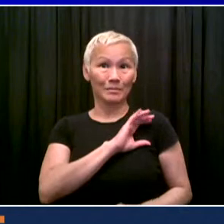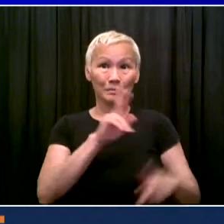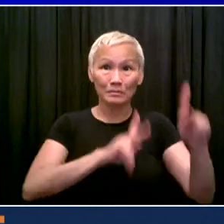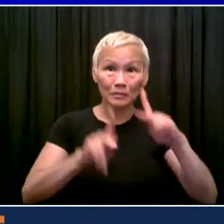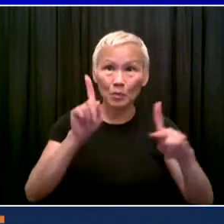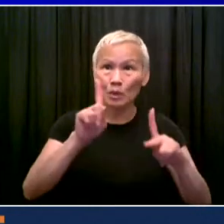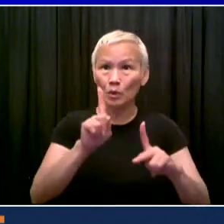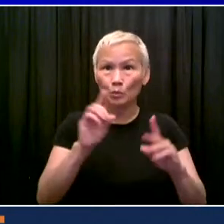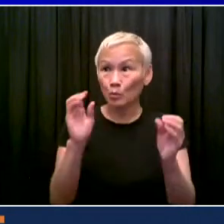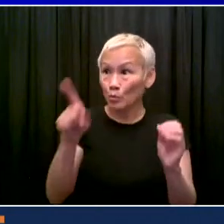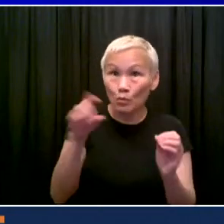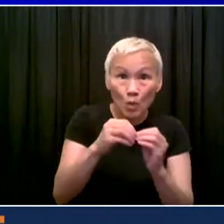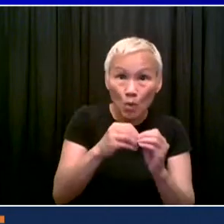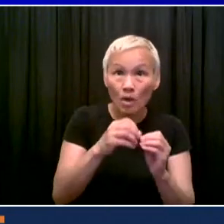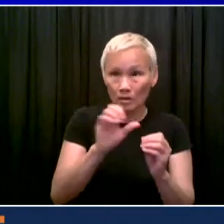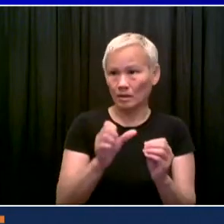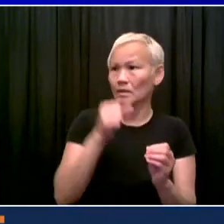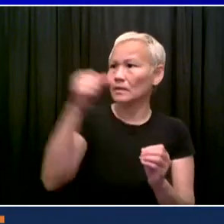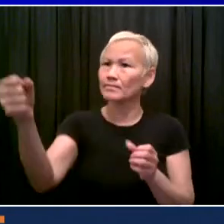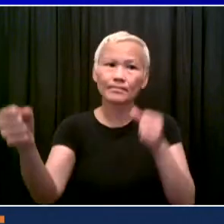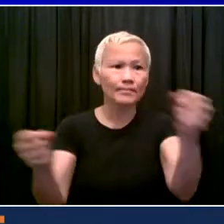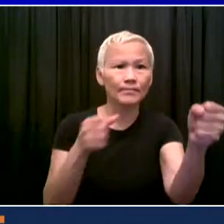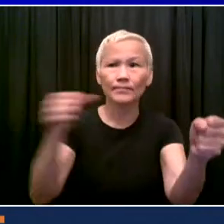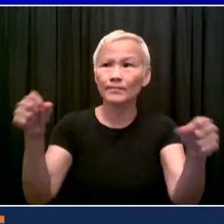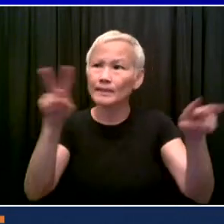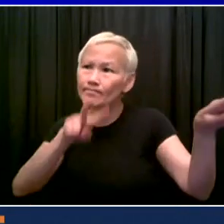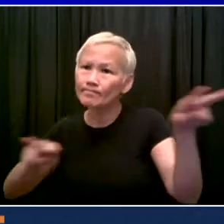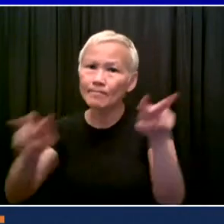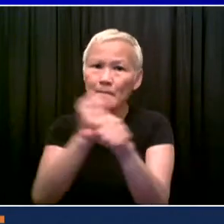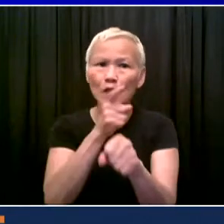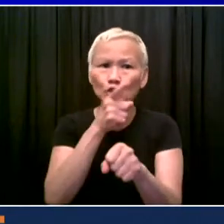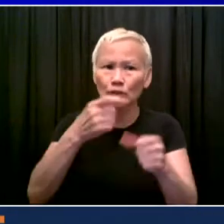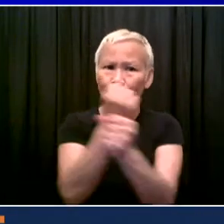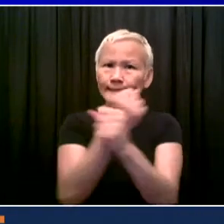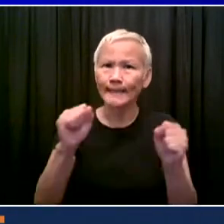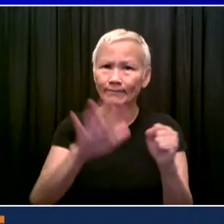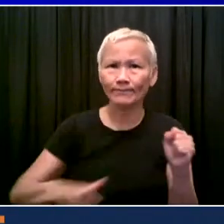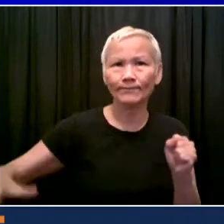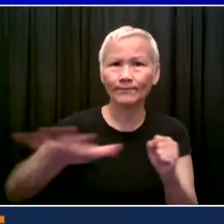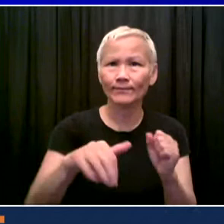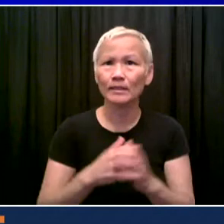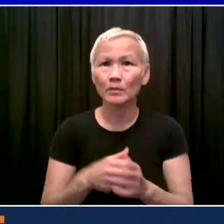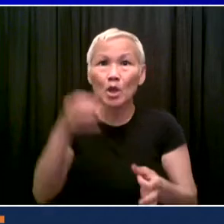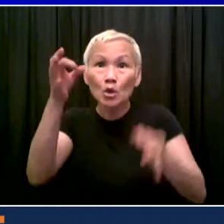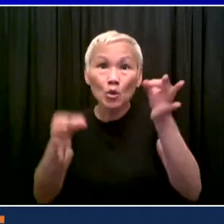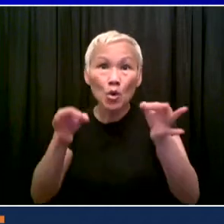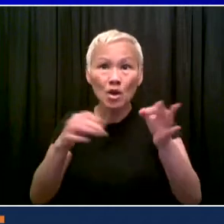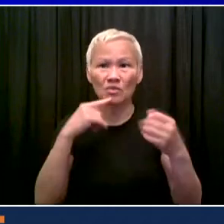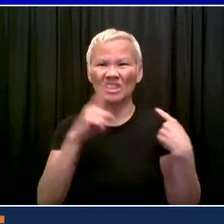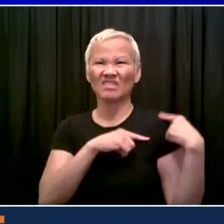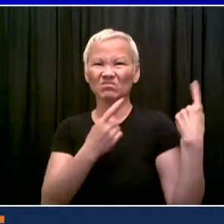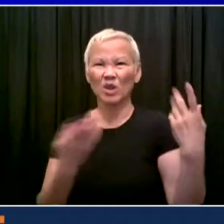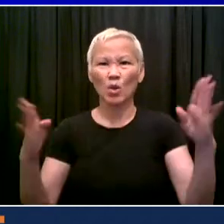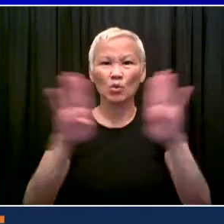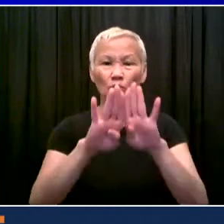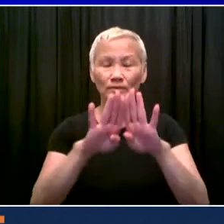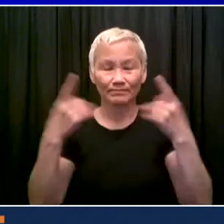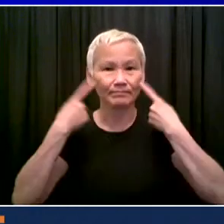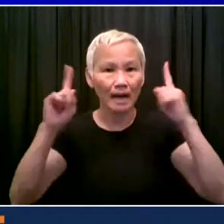POWERFUL FOR CMOMUNITY.